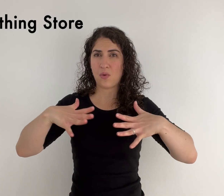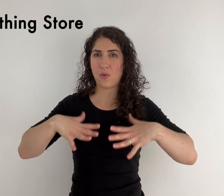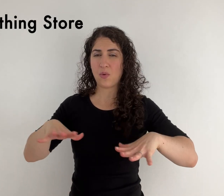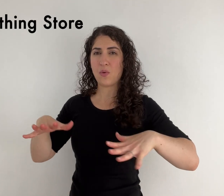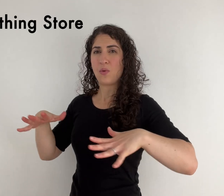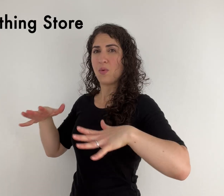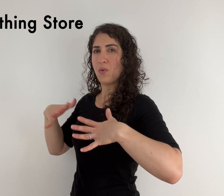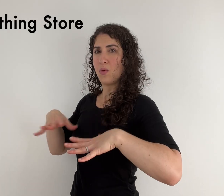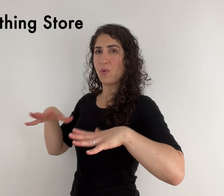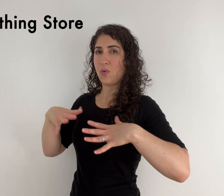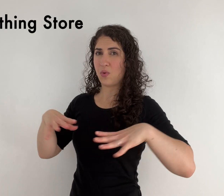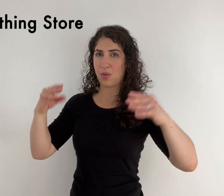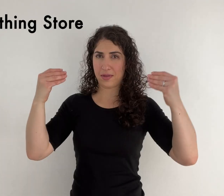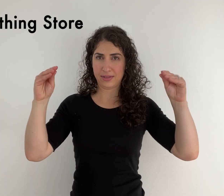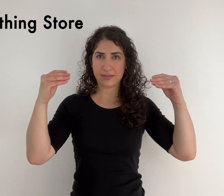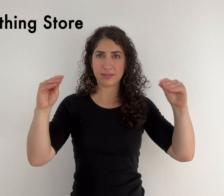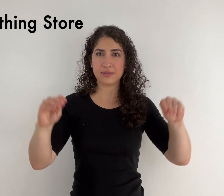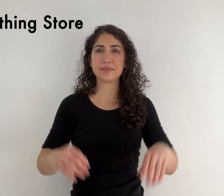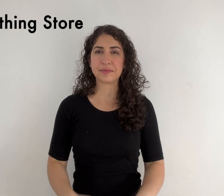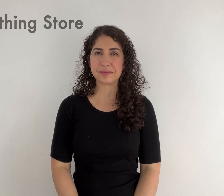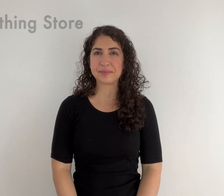Clothes store